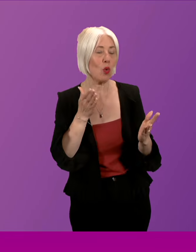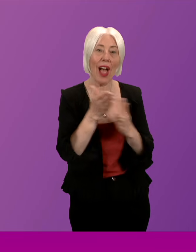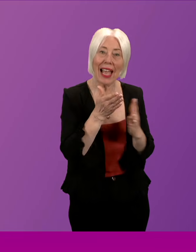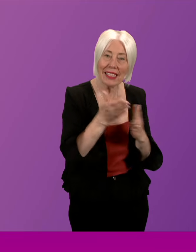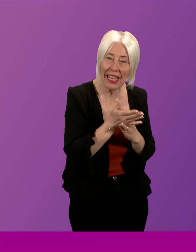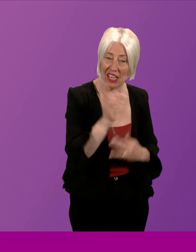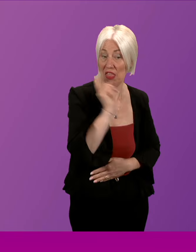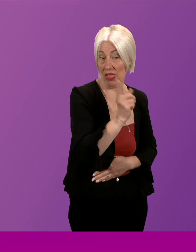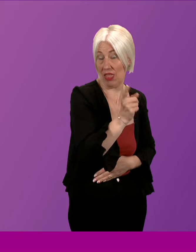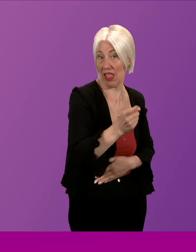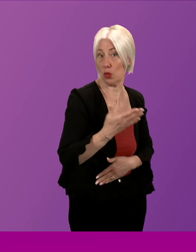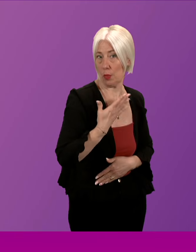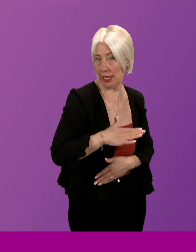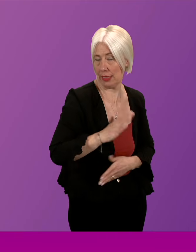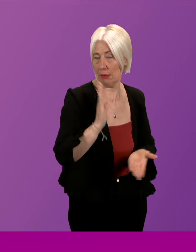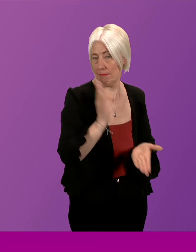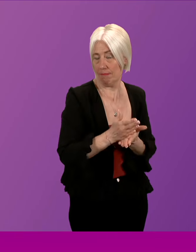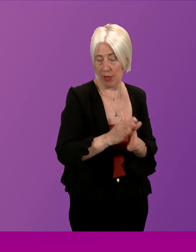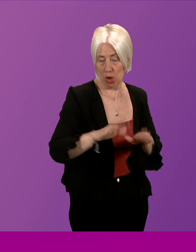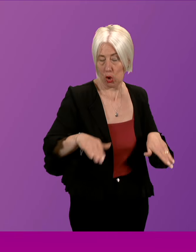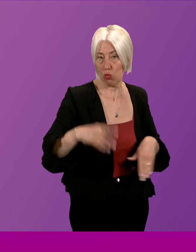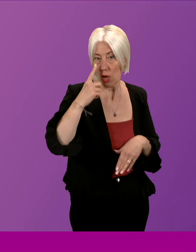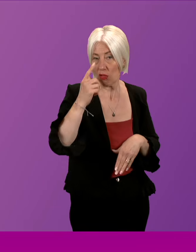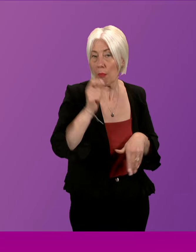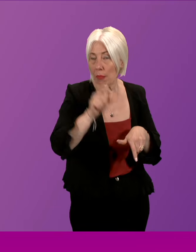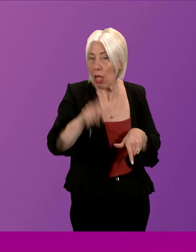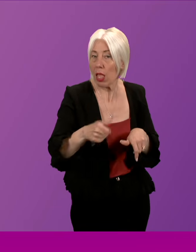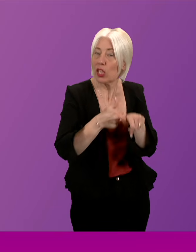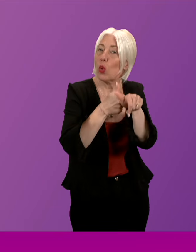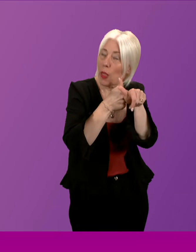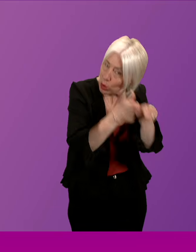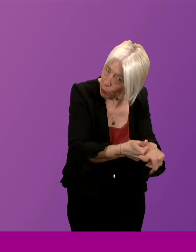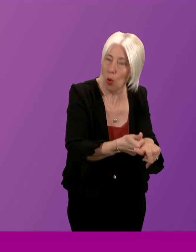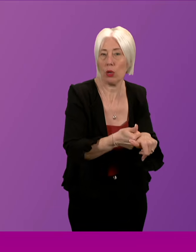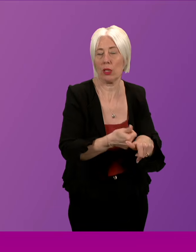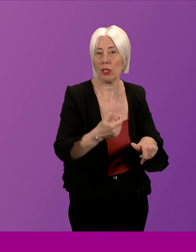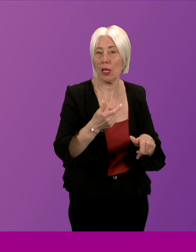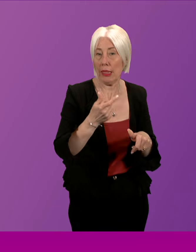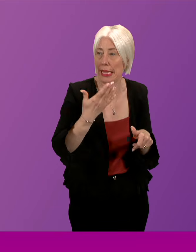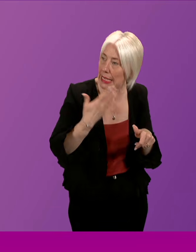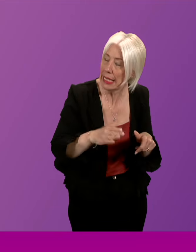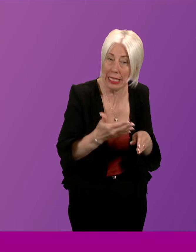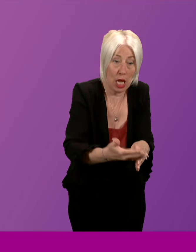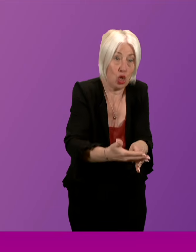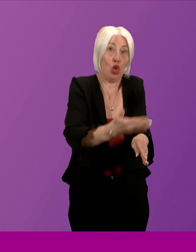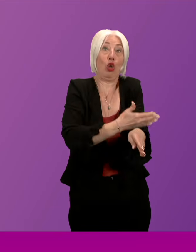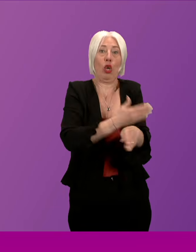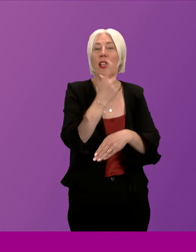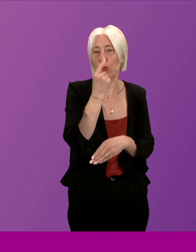make sure that children and young people receive support at the earliest possible opportunity. Our